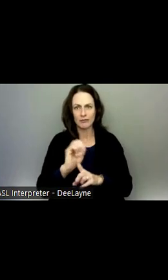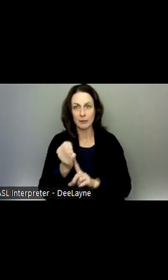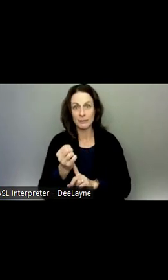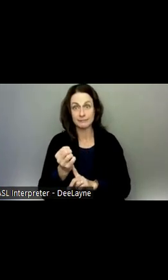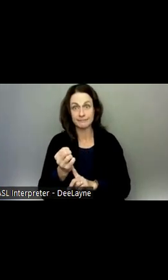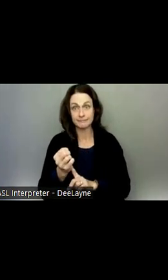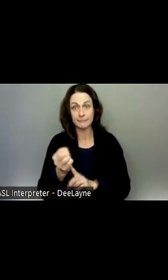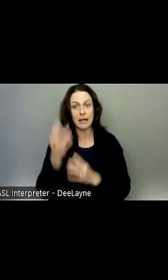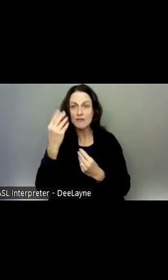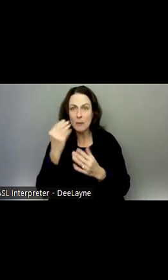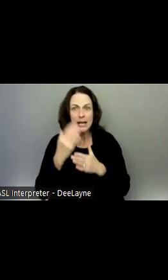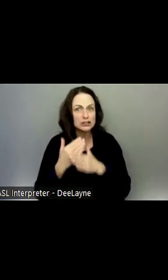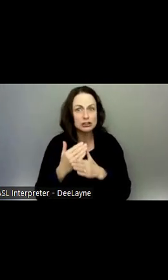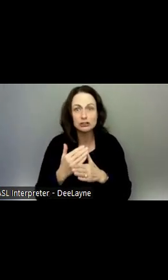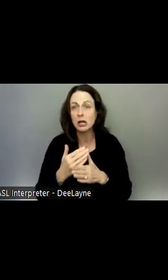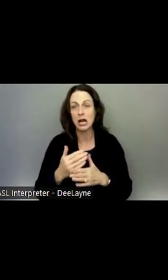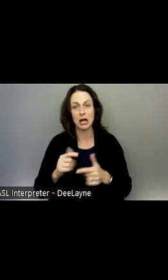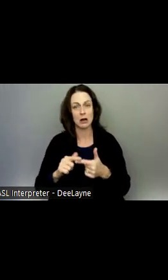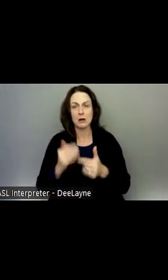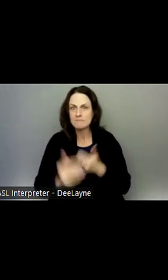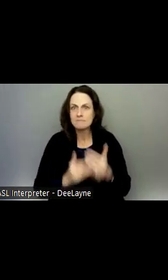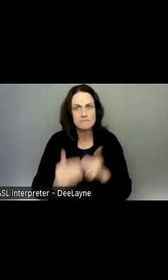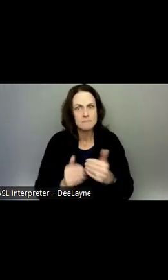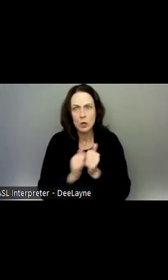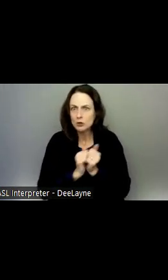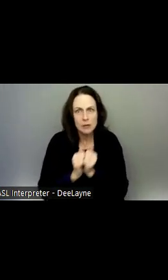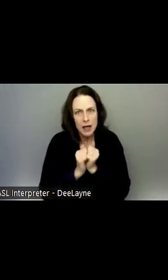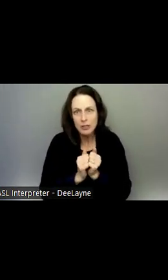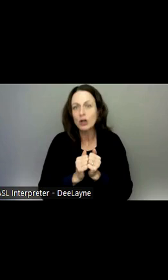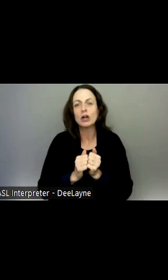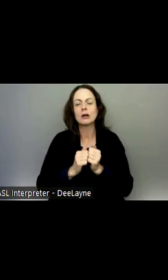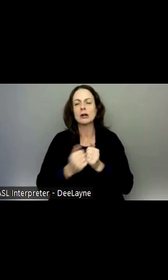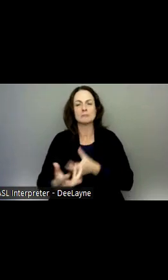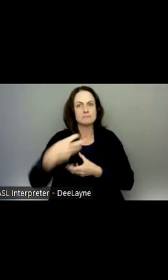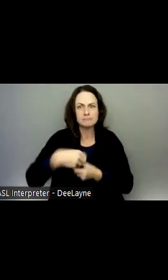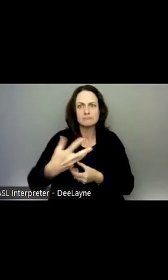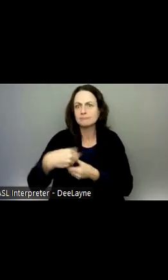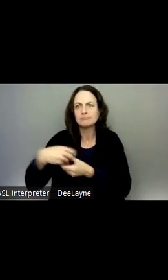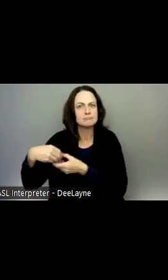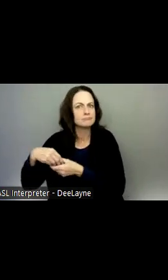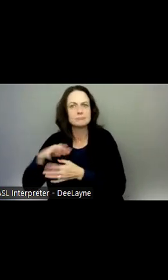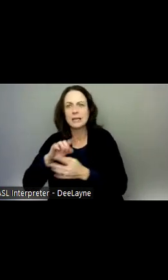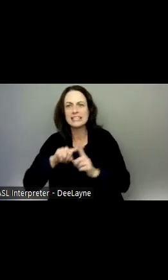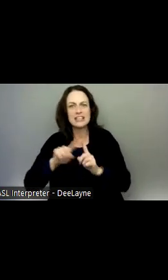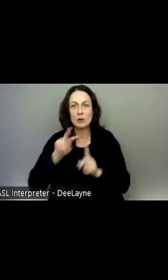sharing information, moving things forward together and incorporating different perspectives.